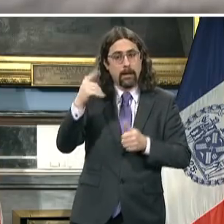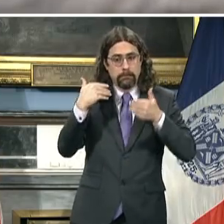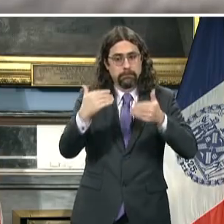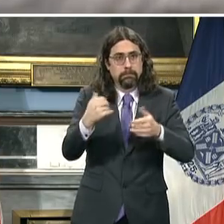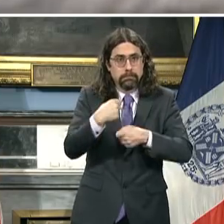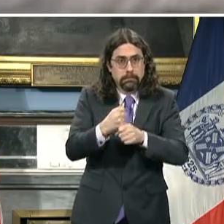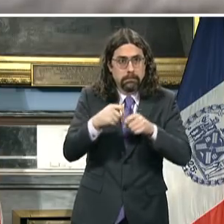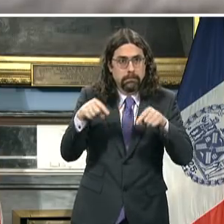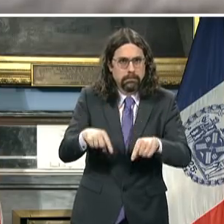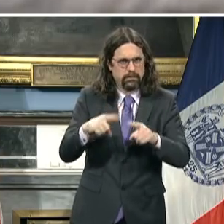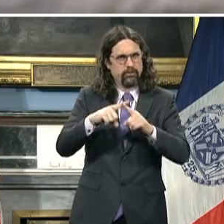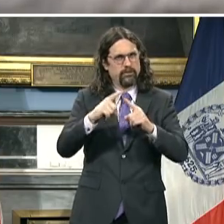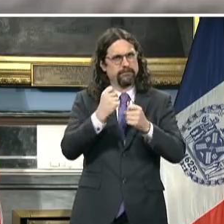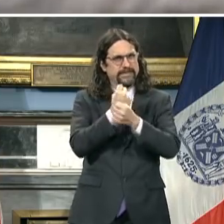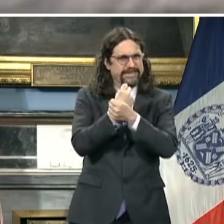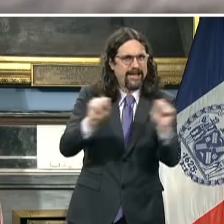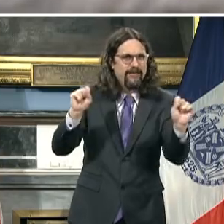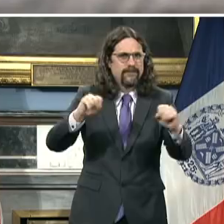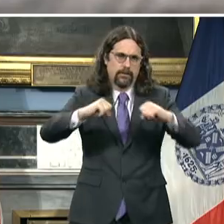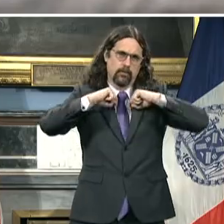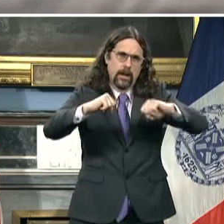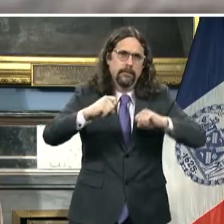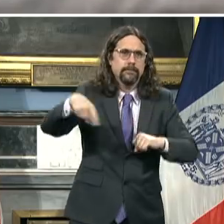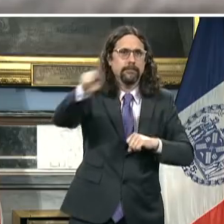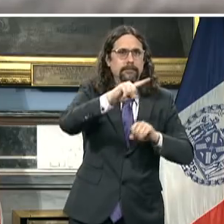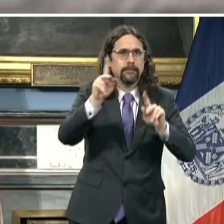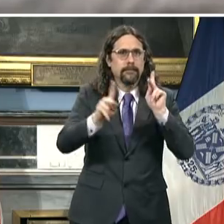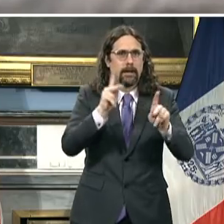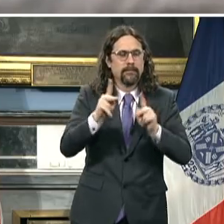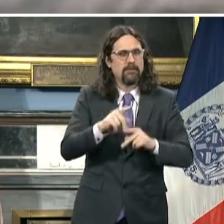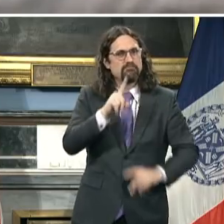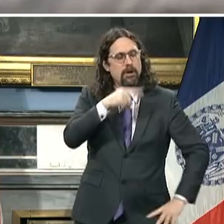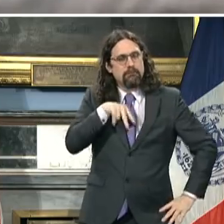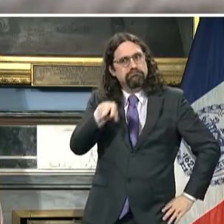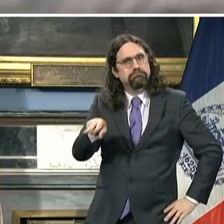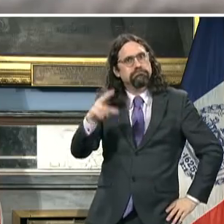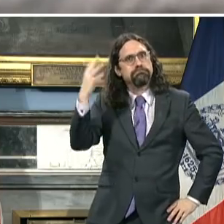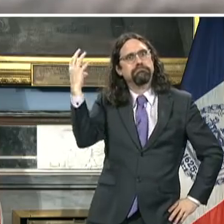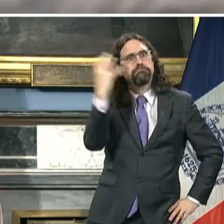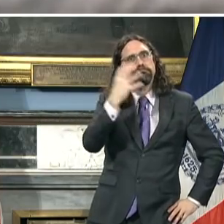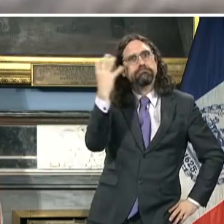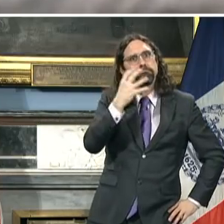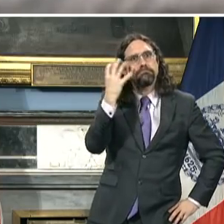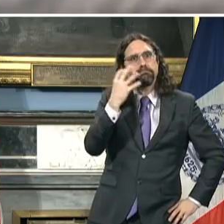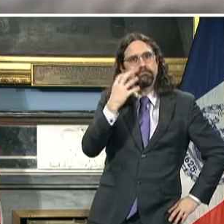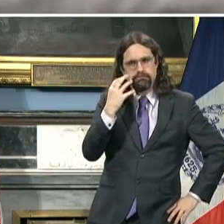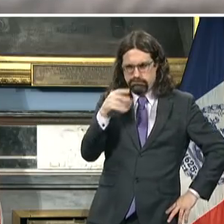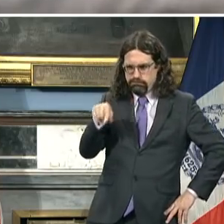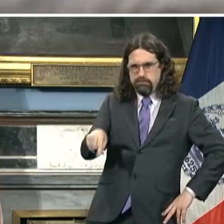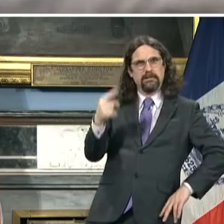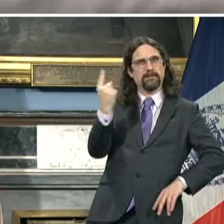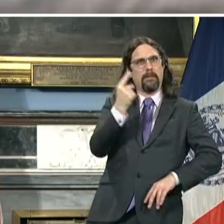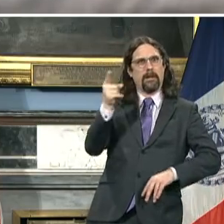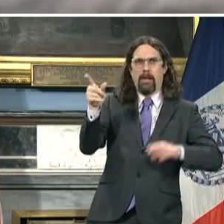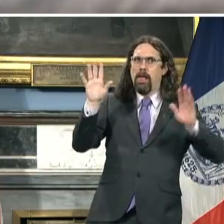IT. AND IT IS INSPIRING TO SEE HOW QUICKLY PEOPLE FIGURED